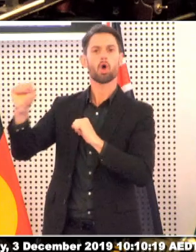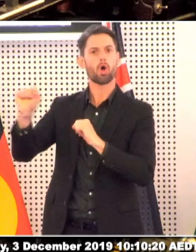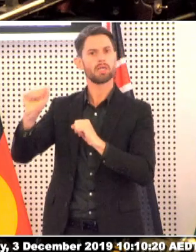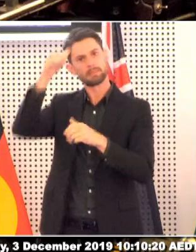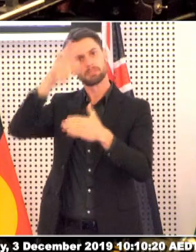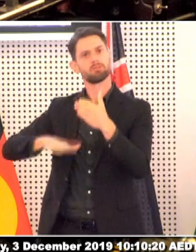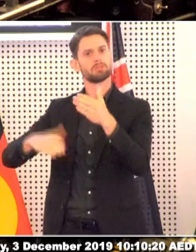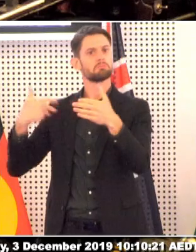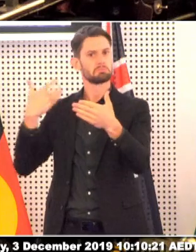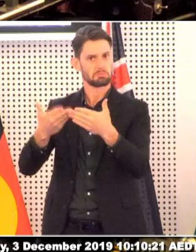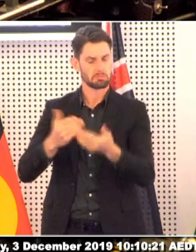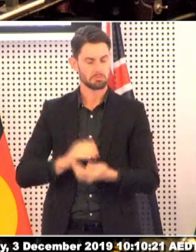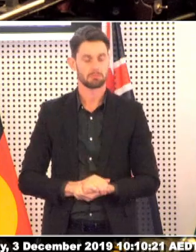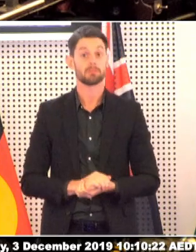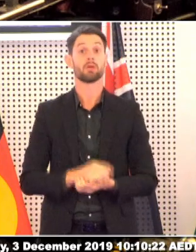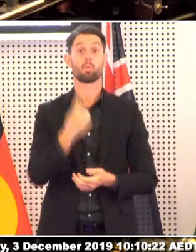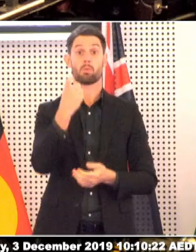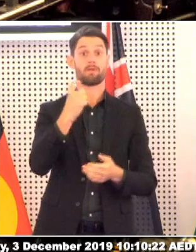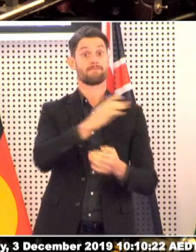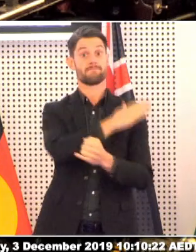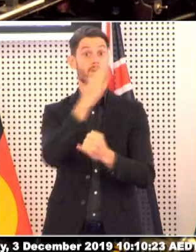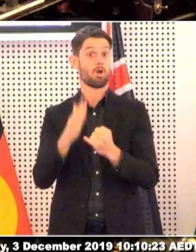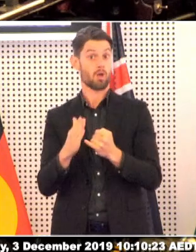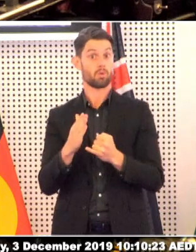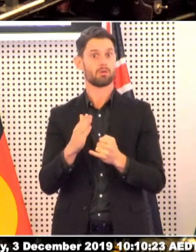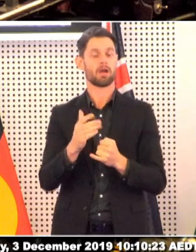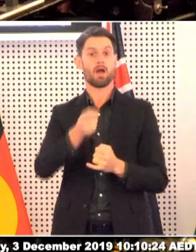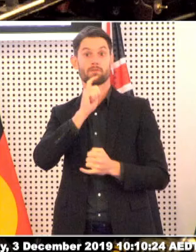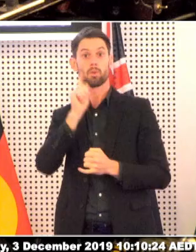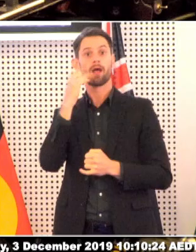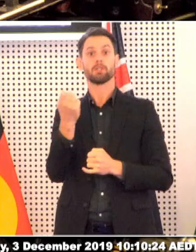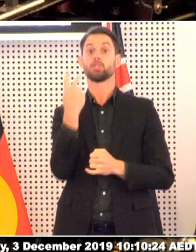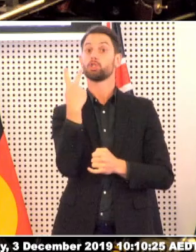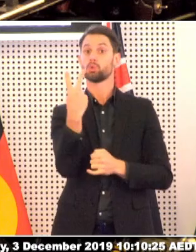And our final session of the day will be a panel of two Community Visitors who will